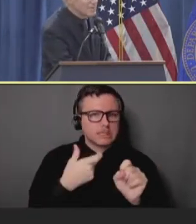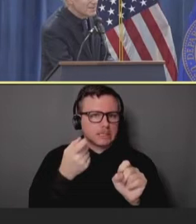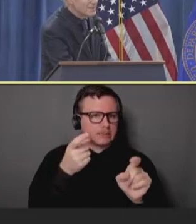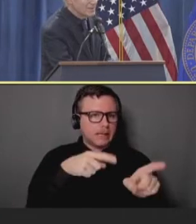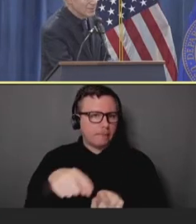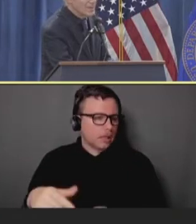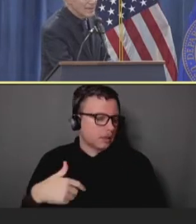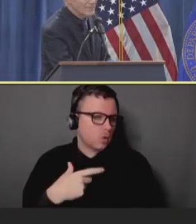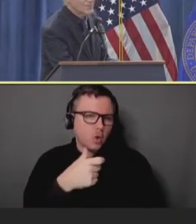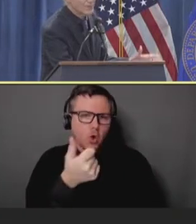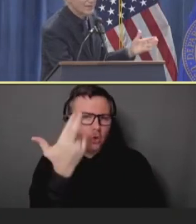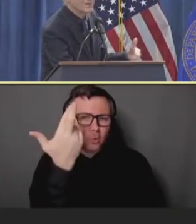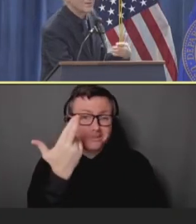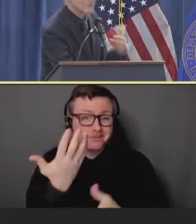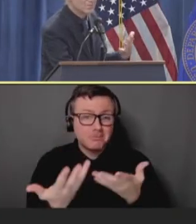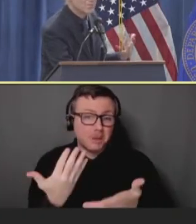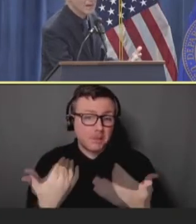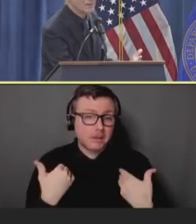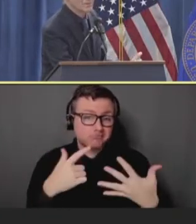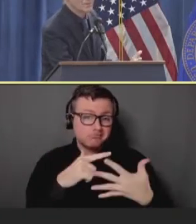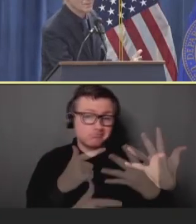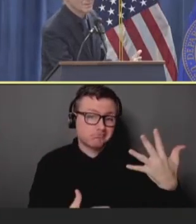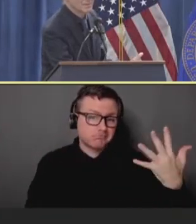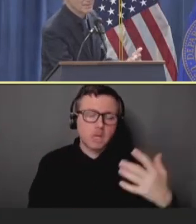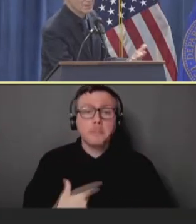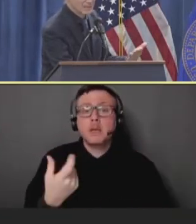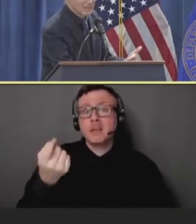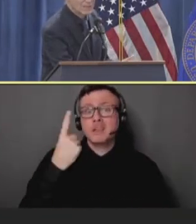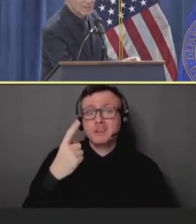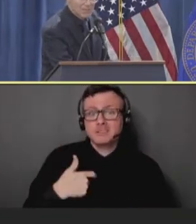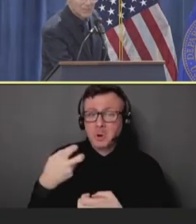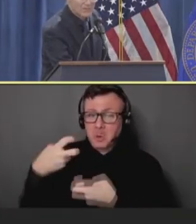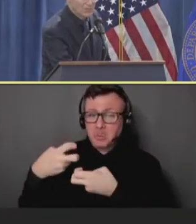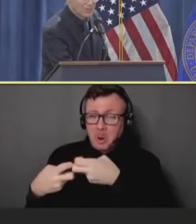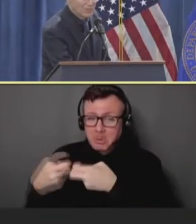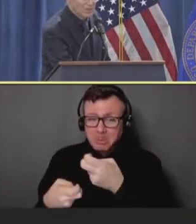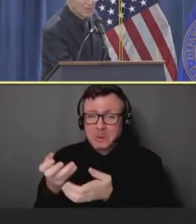But there we have it, we have there's a problem in at least some parts of the world where